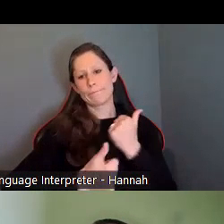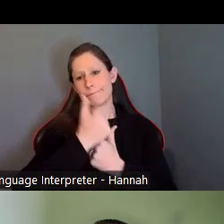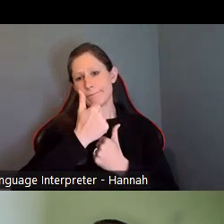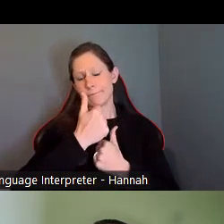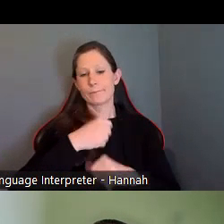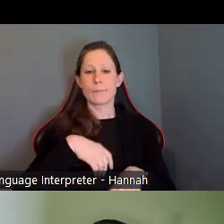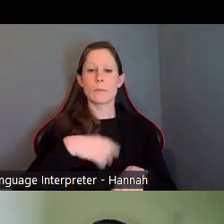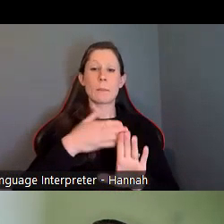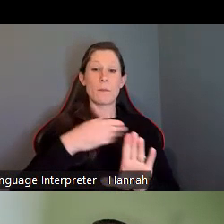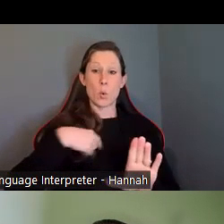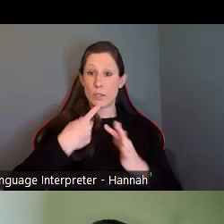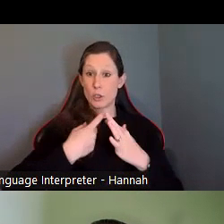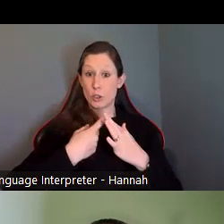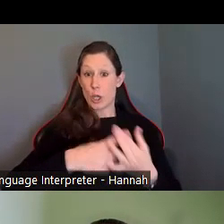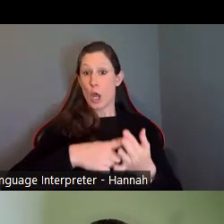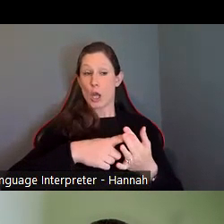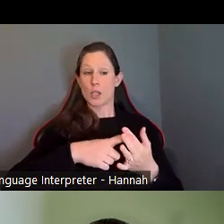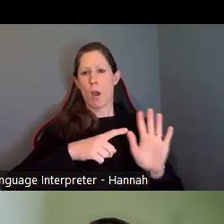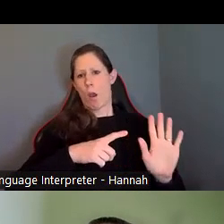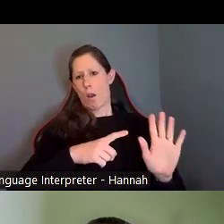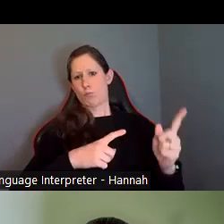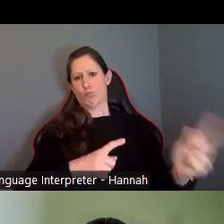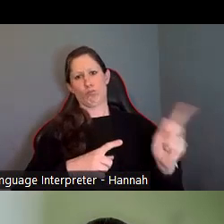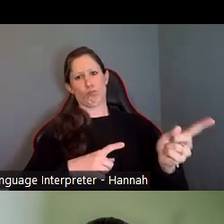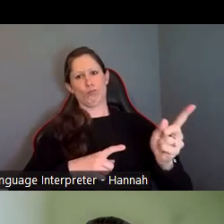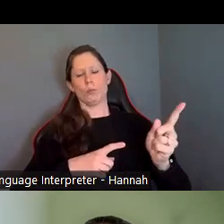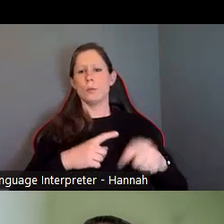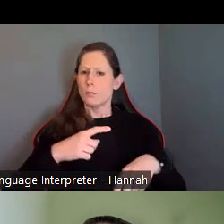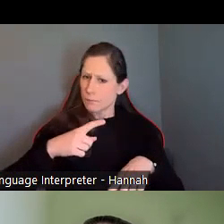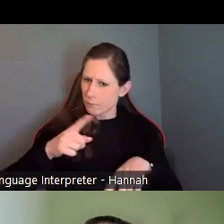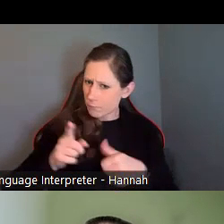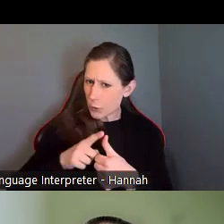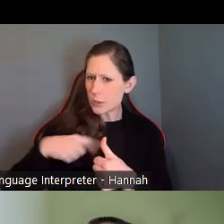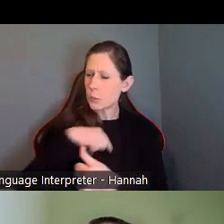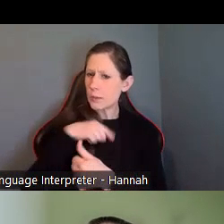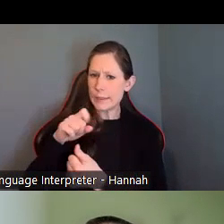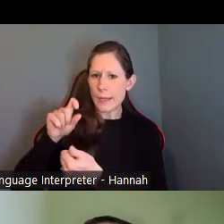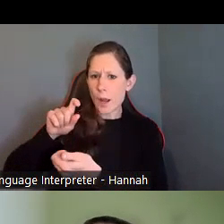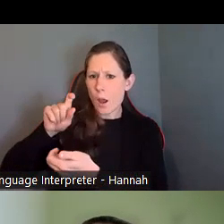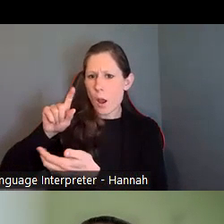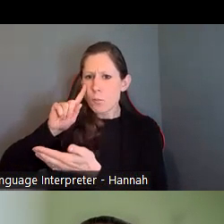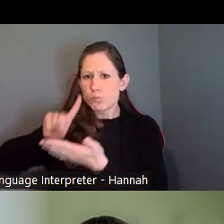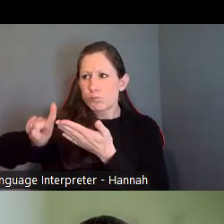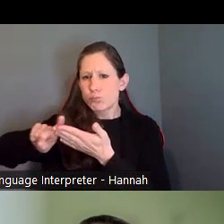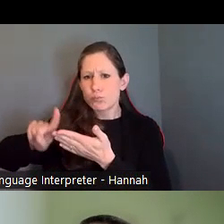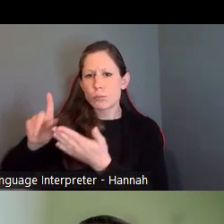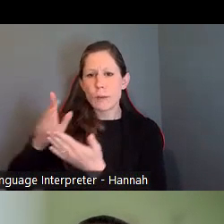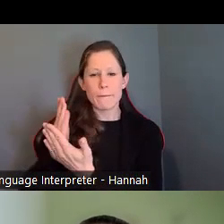need to make sure we have our facts accurate. That goes with anything on this list.